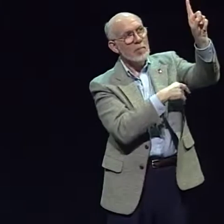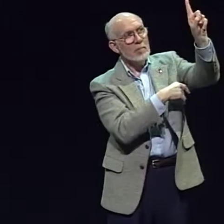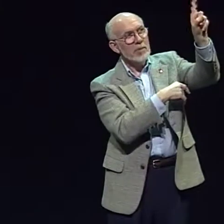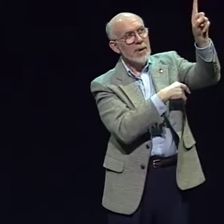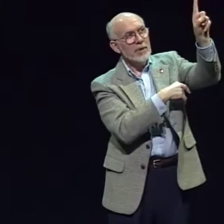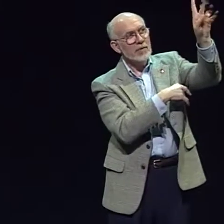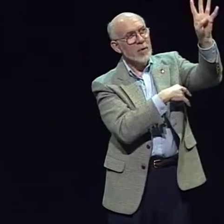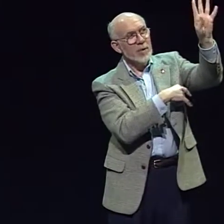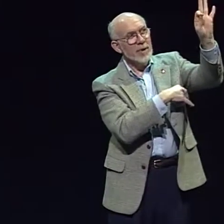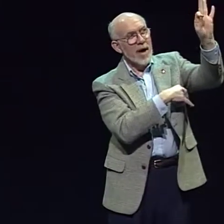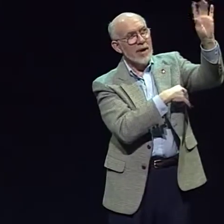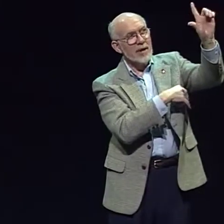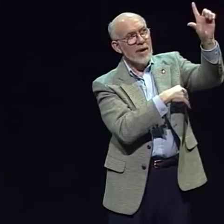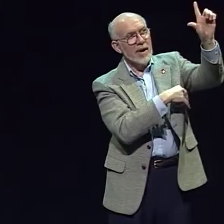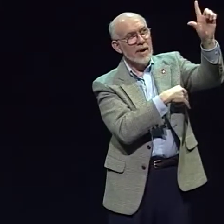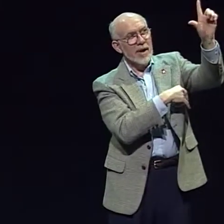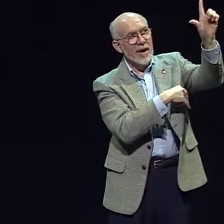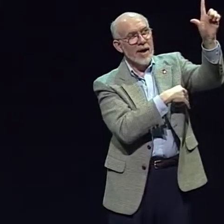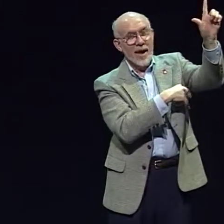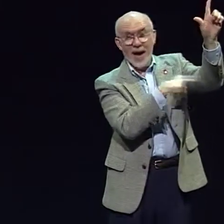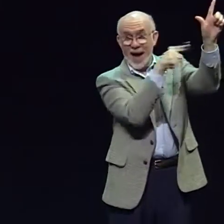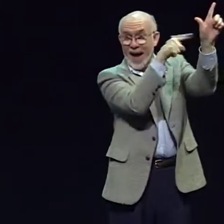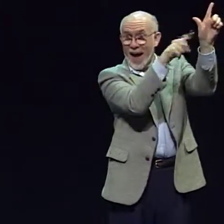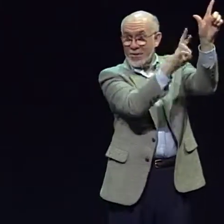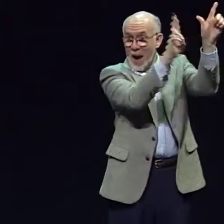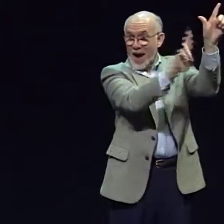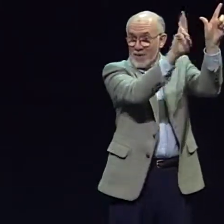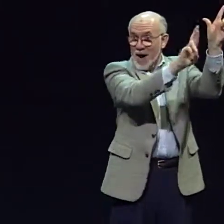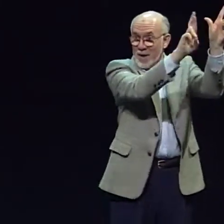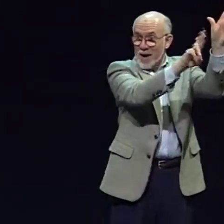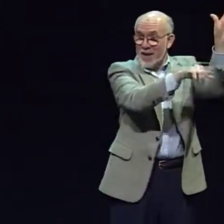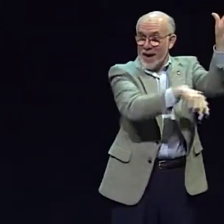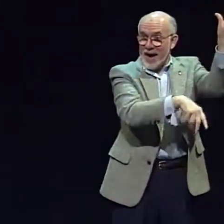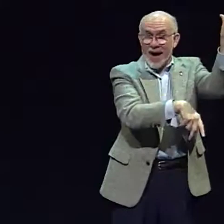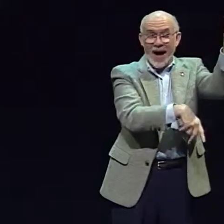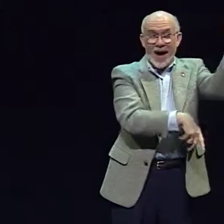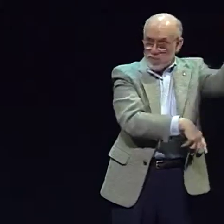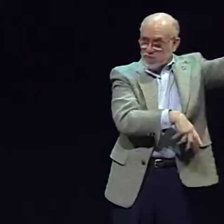THE ROCKET--I KEPT THAT LOCATION, AND THEN I SAID "1:49,"